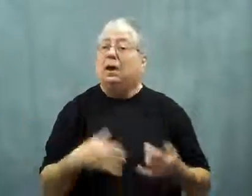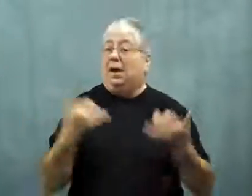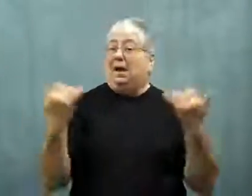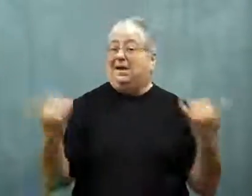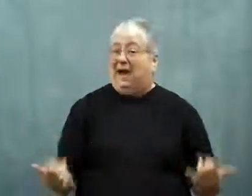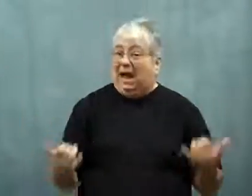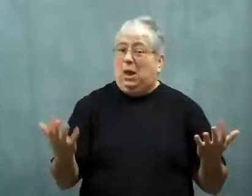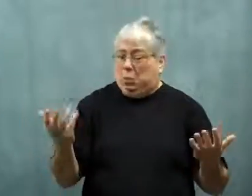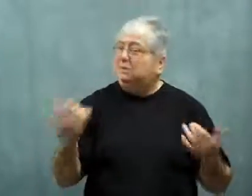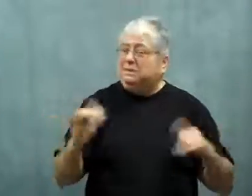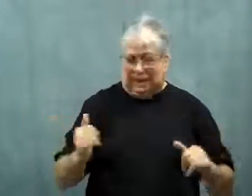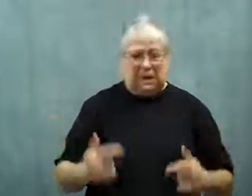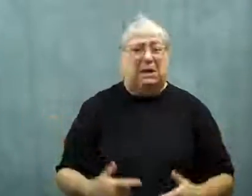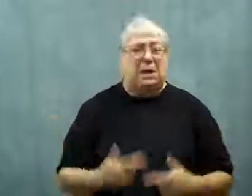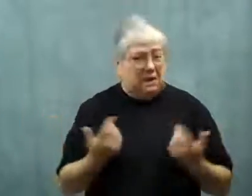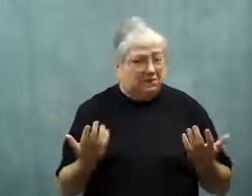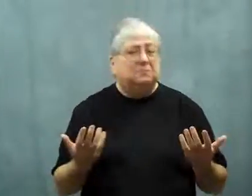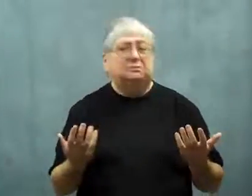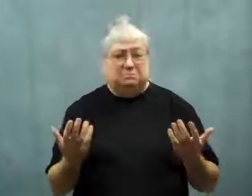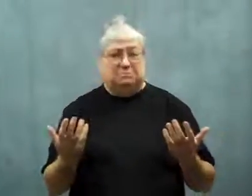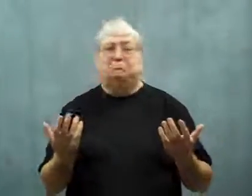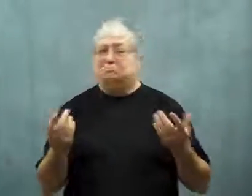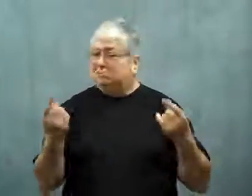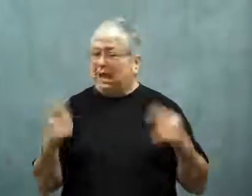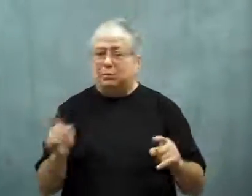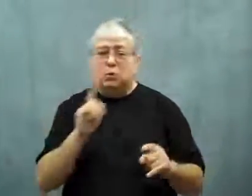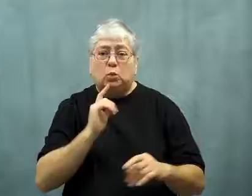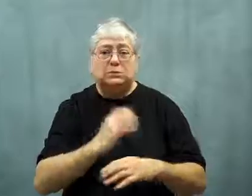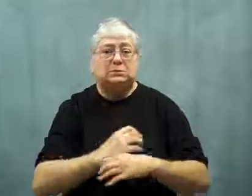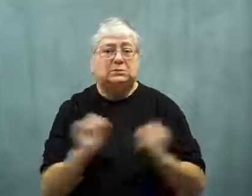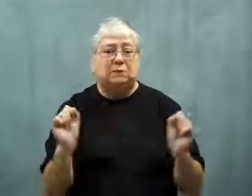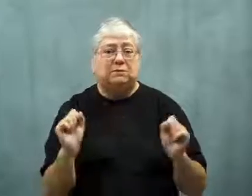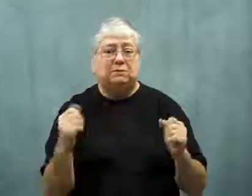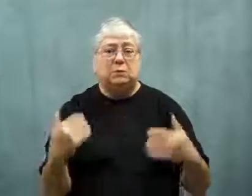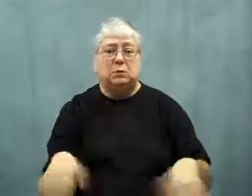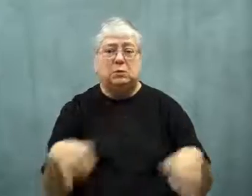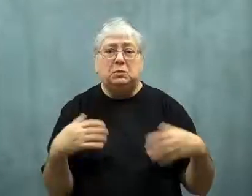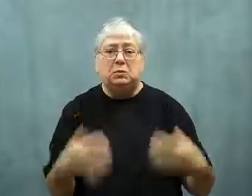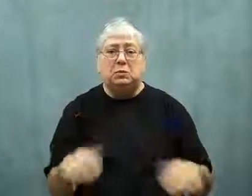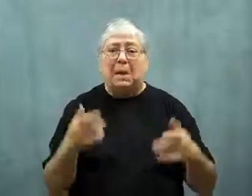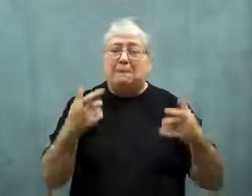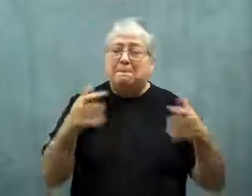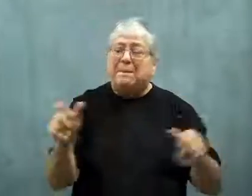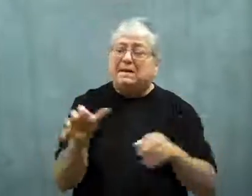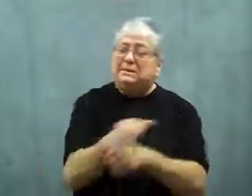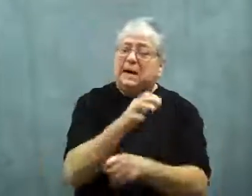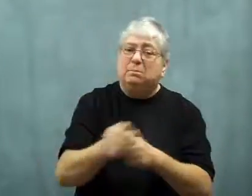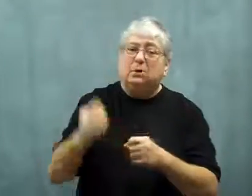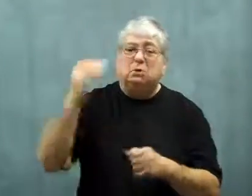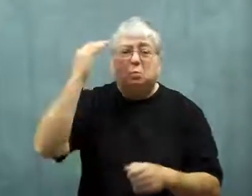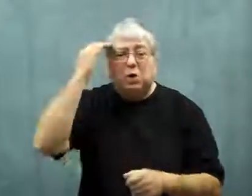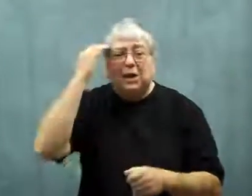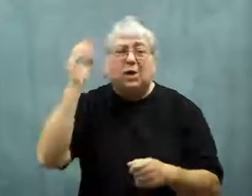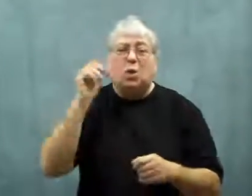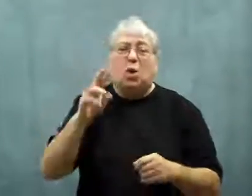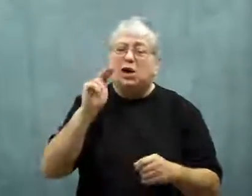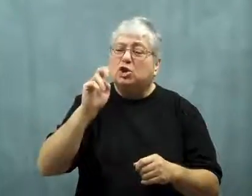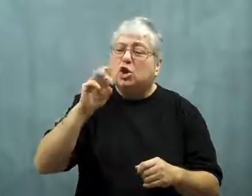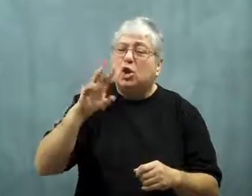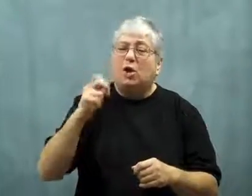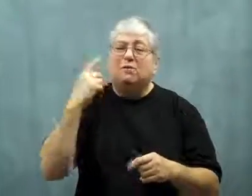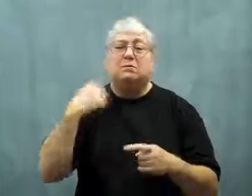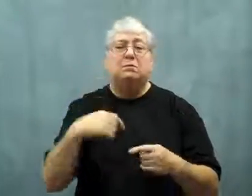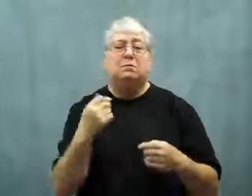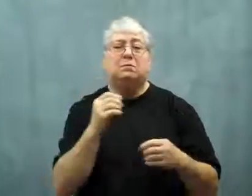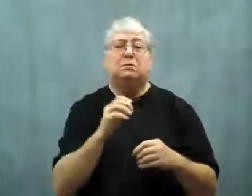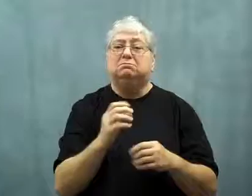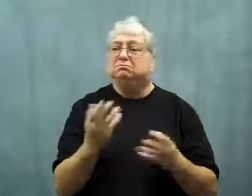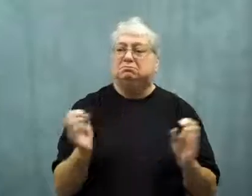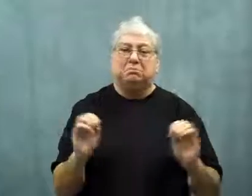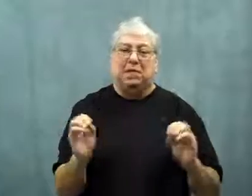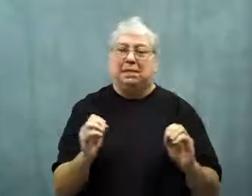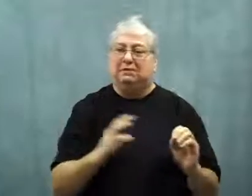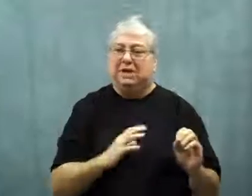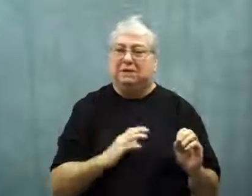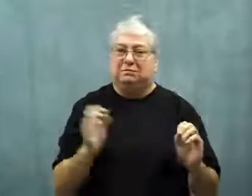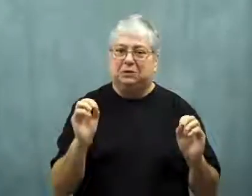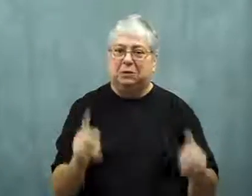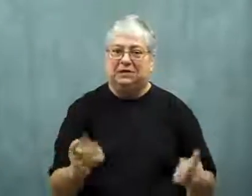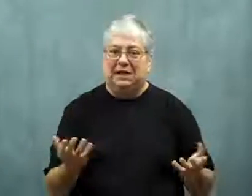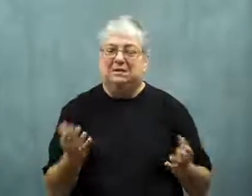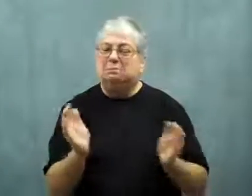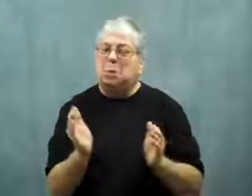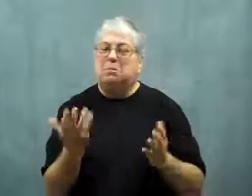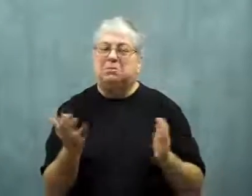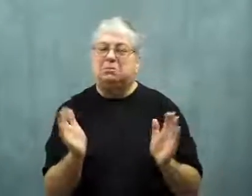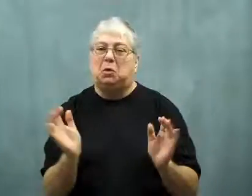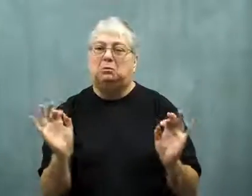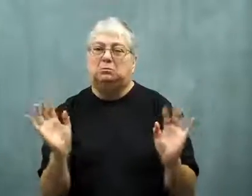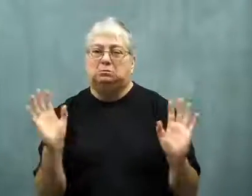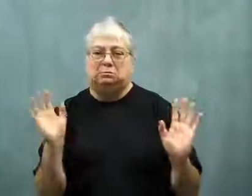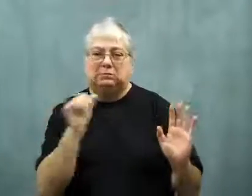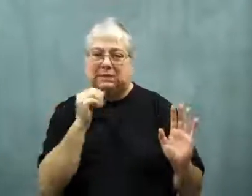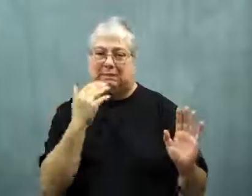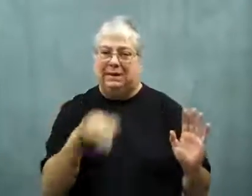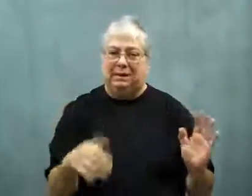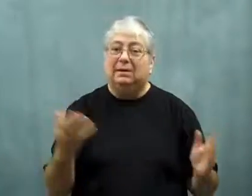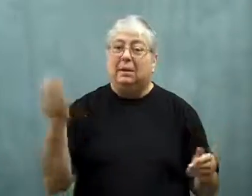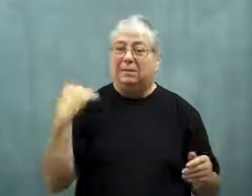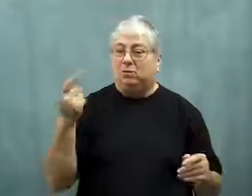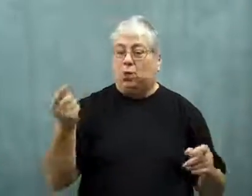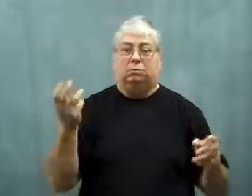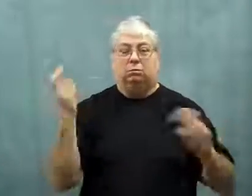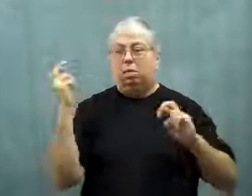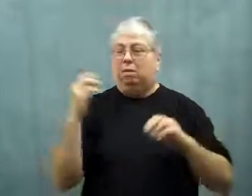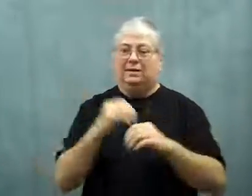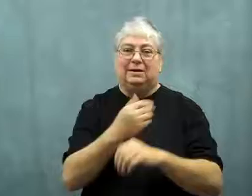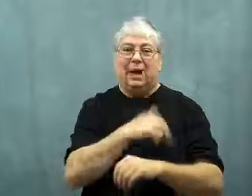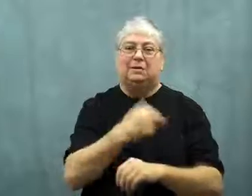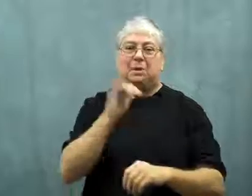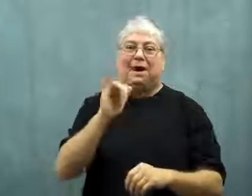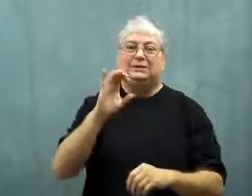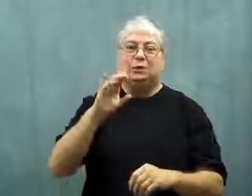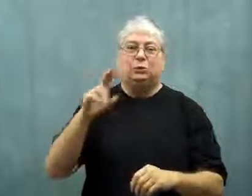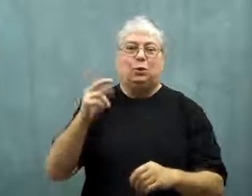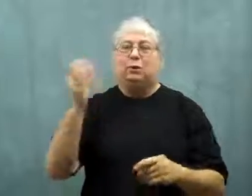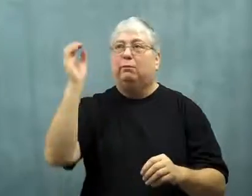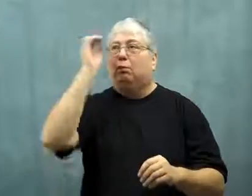Amazingly, she has survived with no major brain or nerve damage.